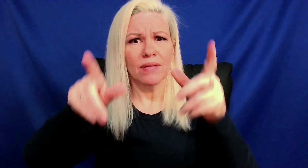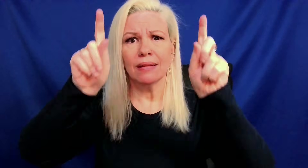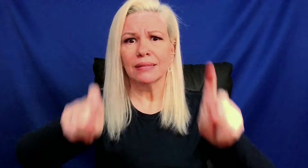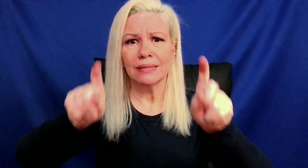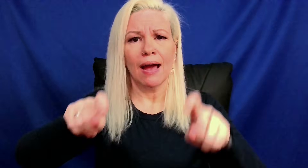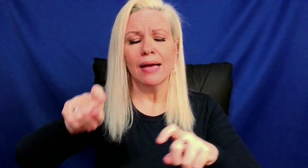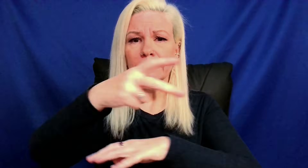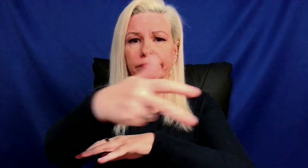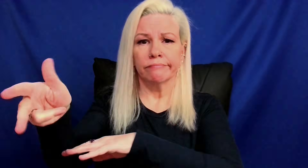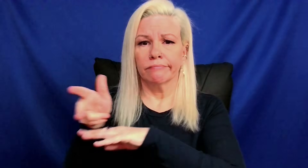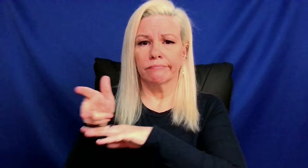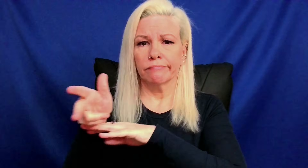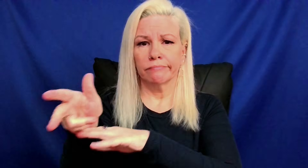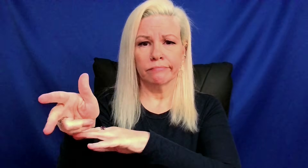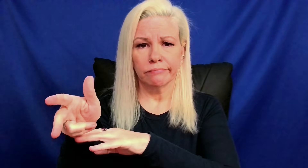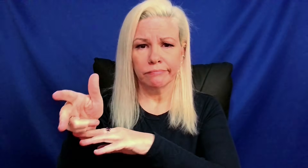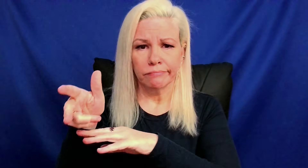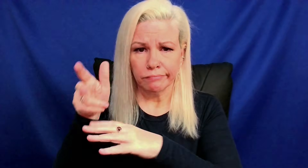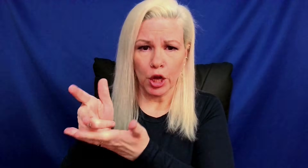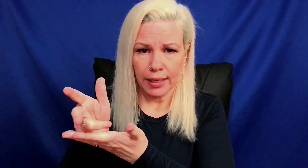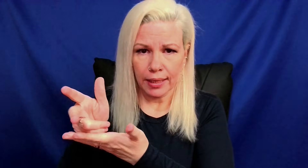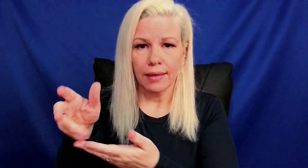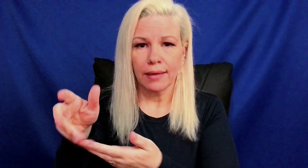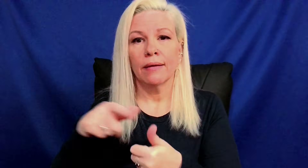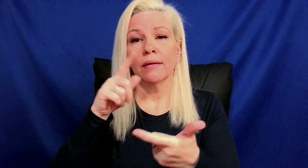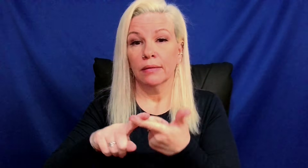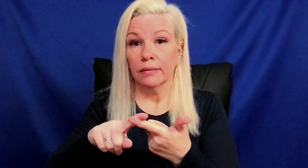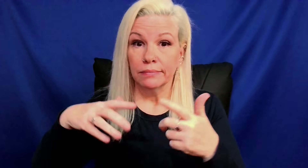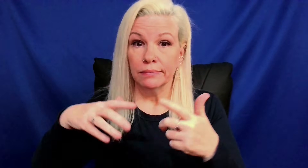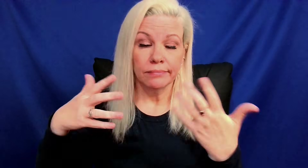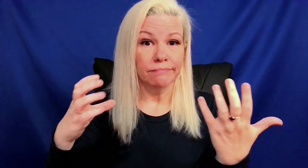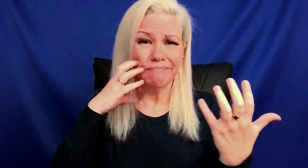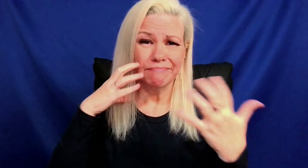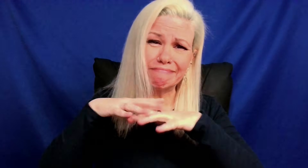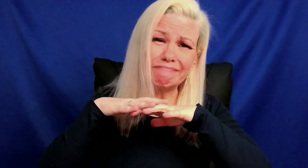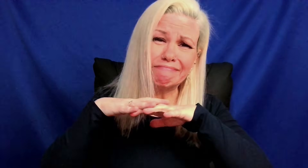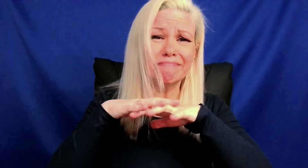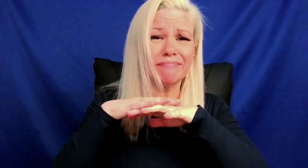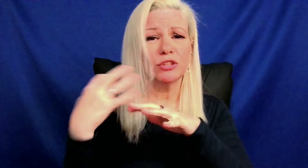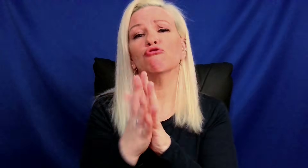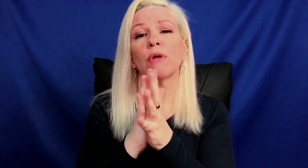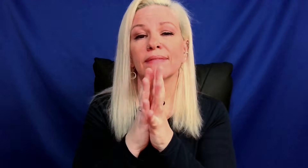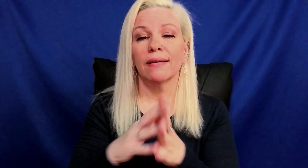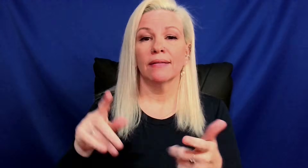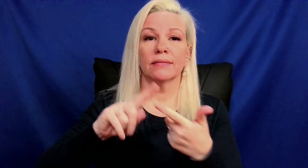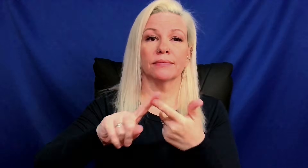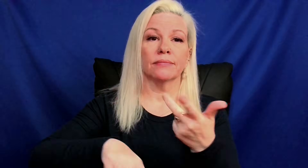it would heavily test parallel parking, dense traffic, one way streets,